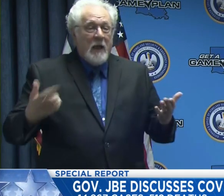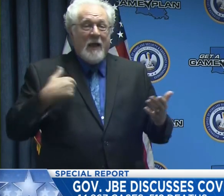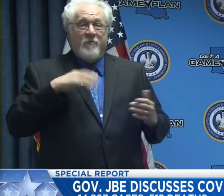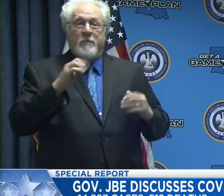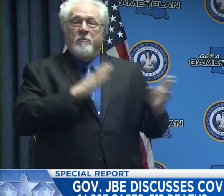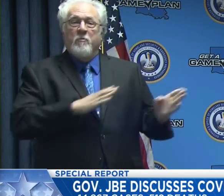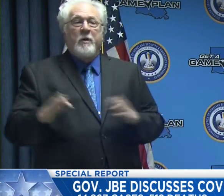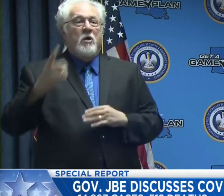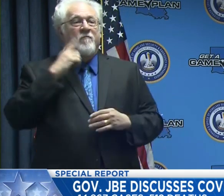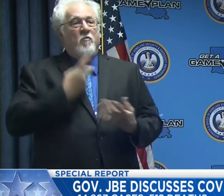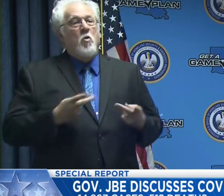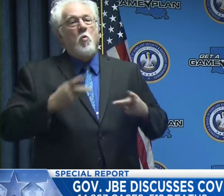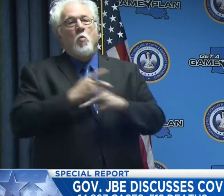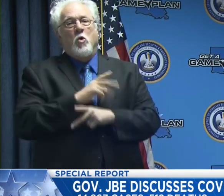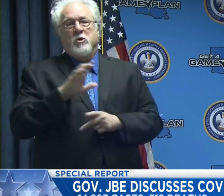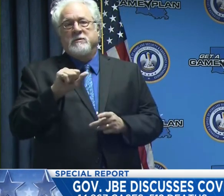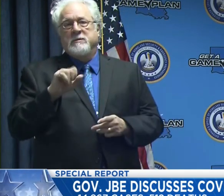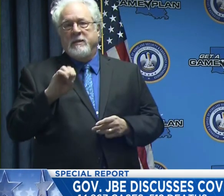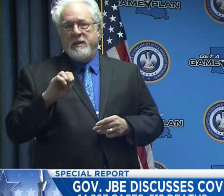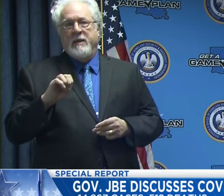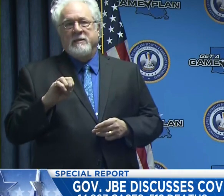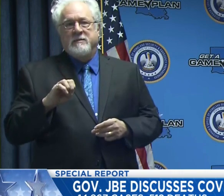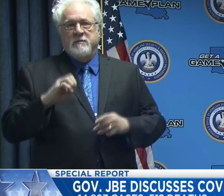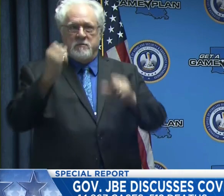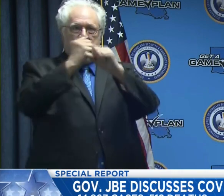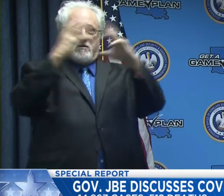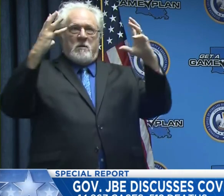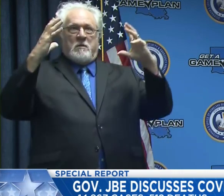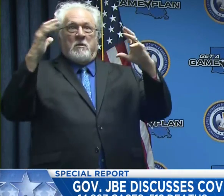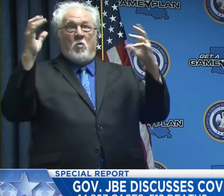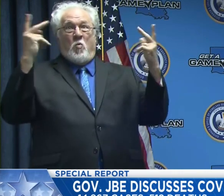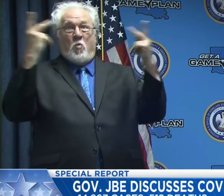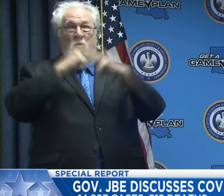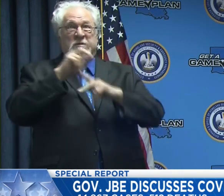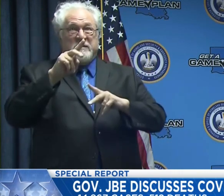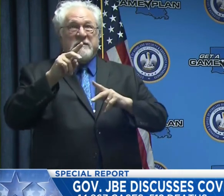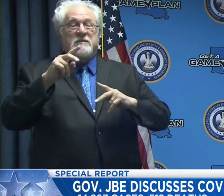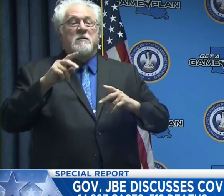CITY IN PROJECTIONS. WE HAVE TO BE PREPARED.